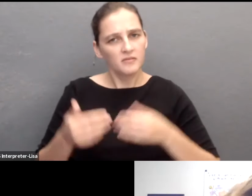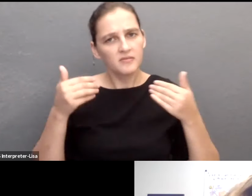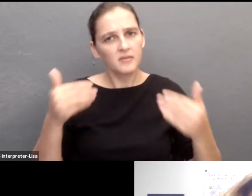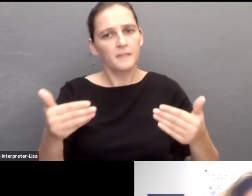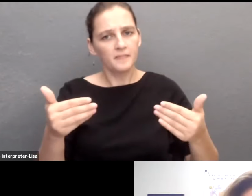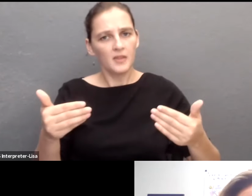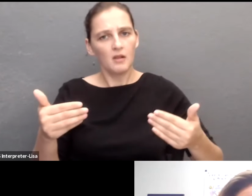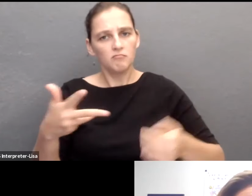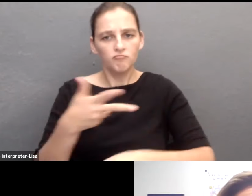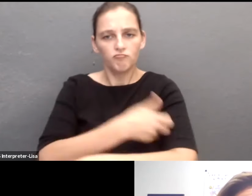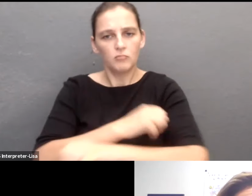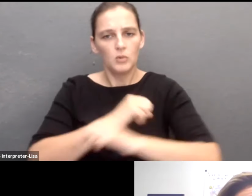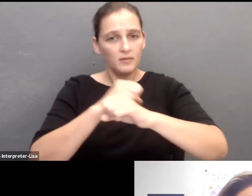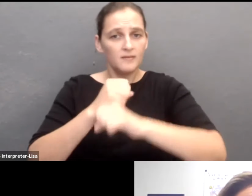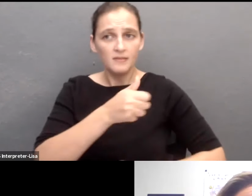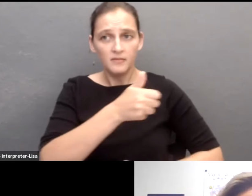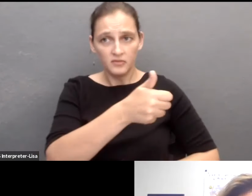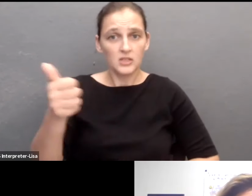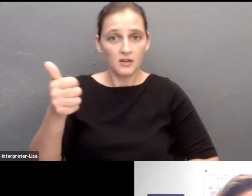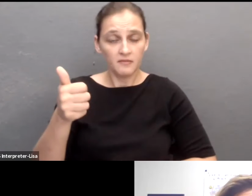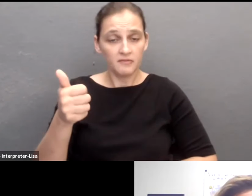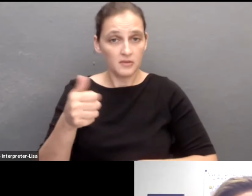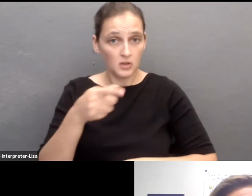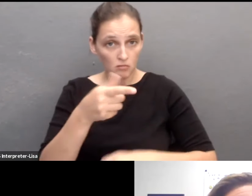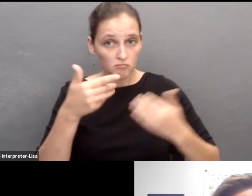yourself and, you know, and if you don't want to do it for yourself, you know do it